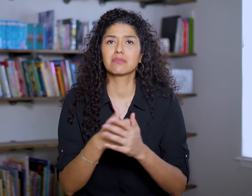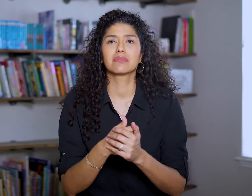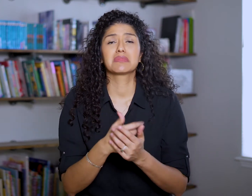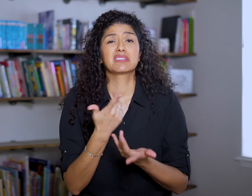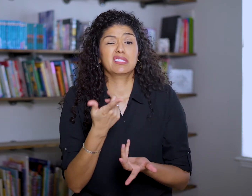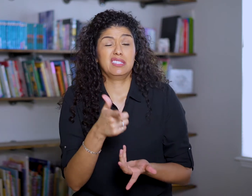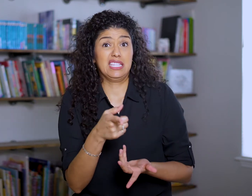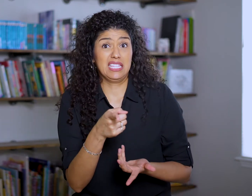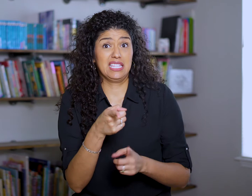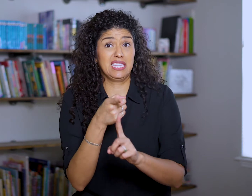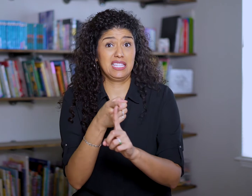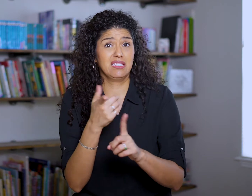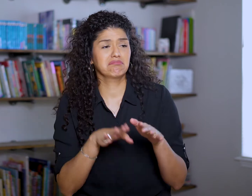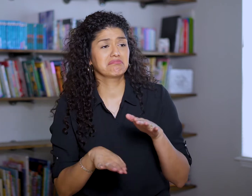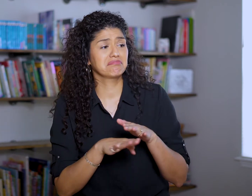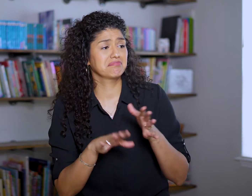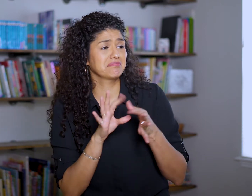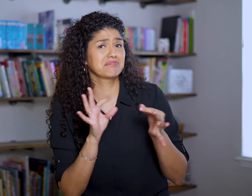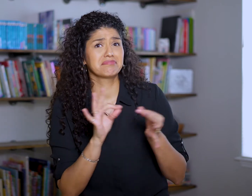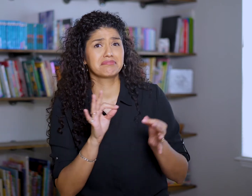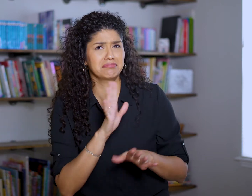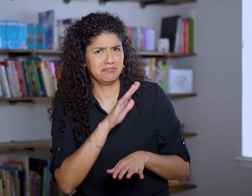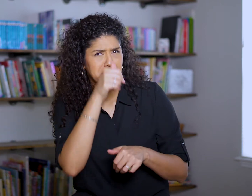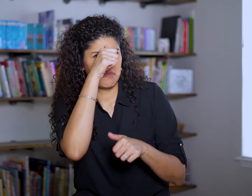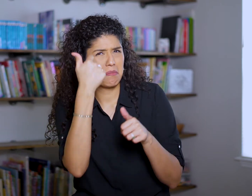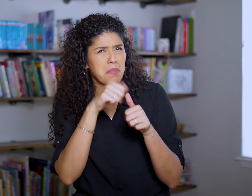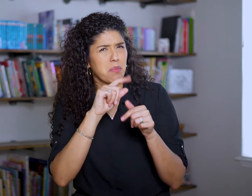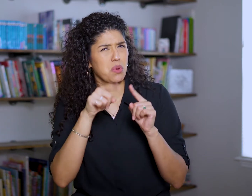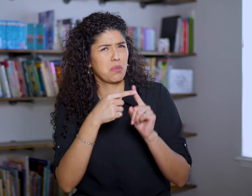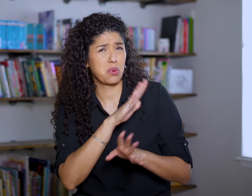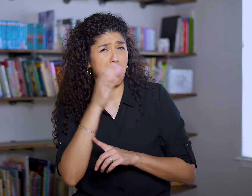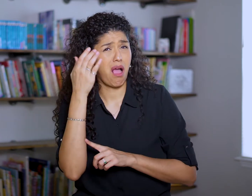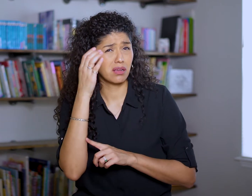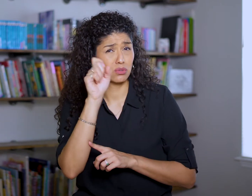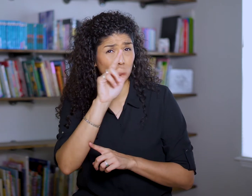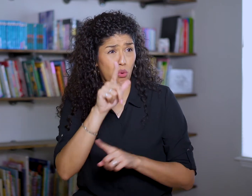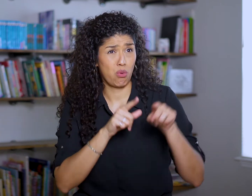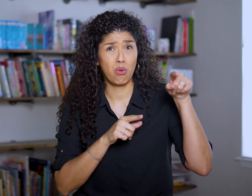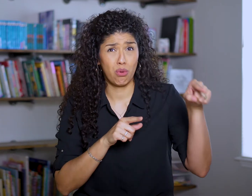and David basically says, “Remember when your cousin Saul